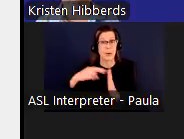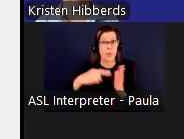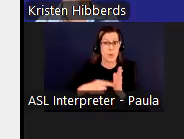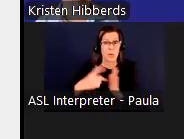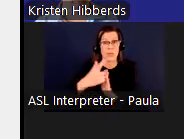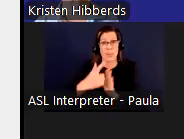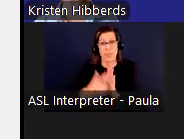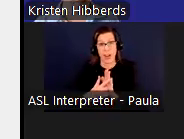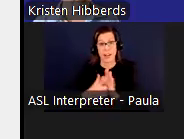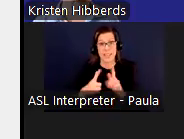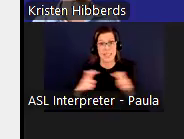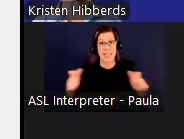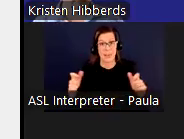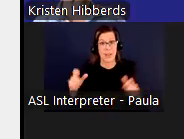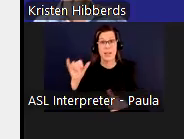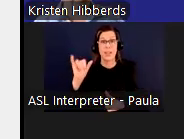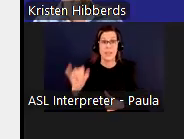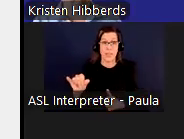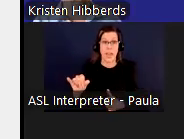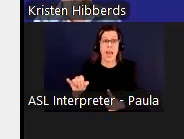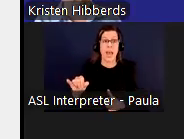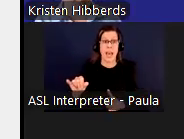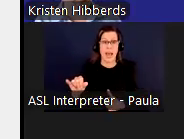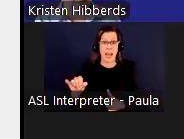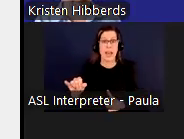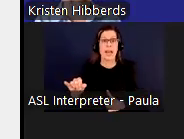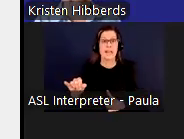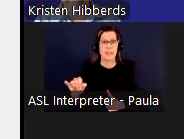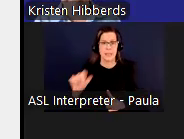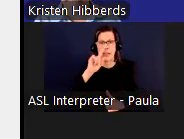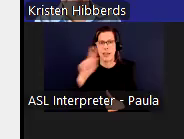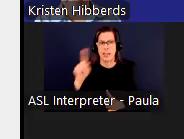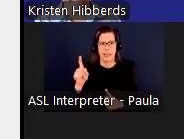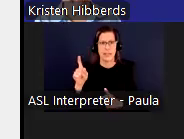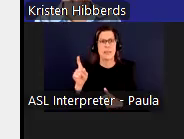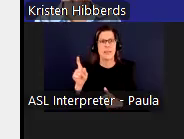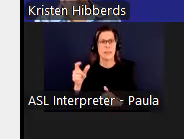that. And that kind of is toeing the line where before, when it was, you know,